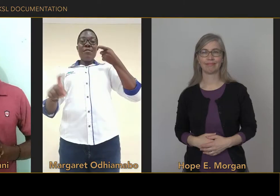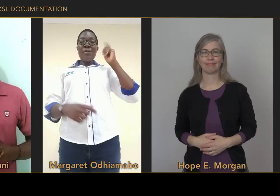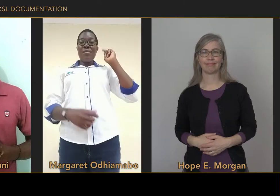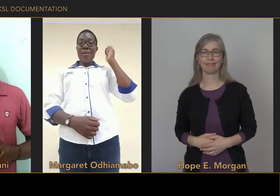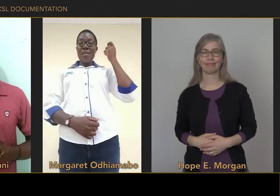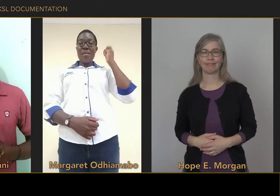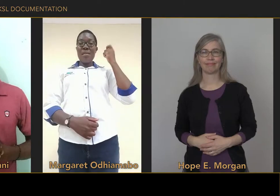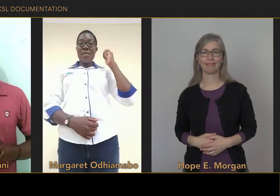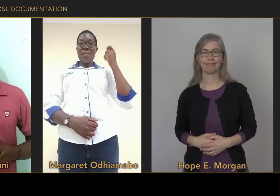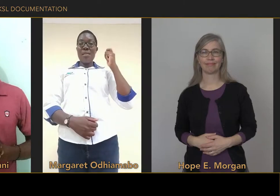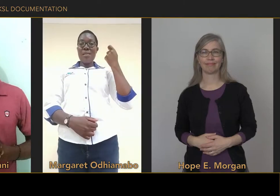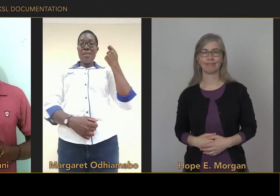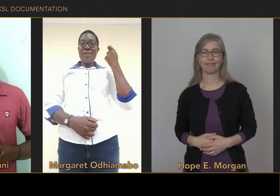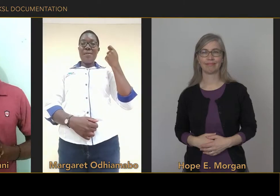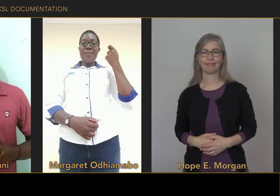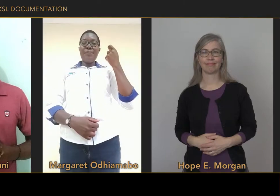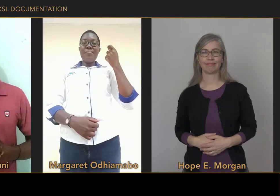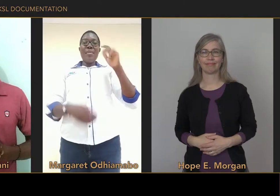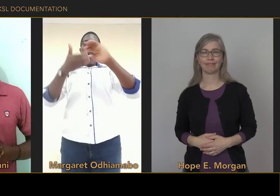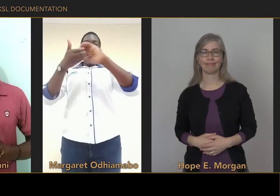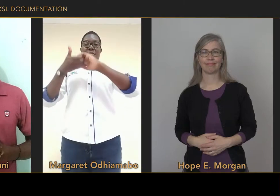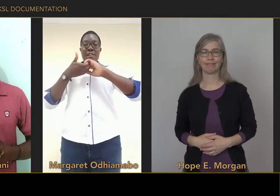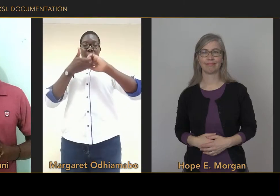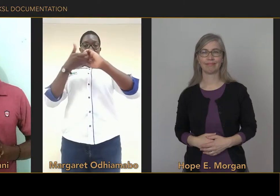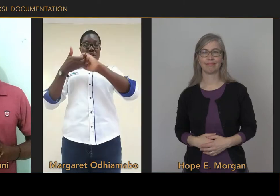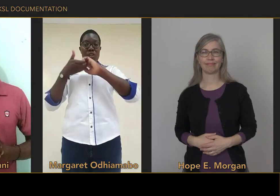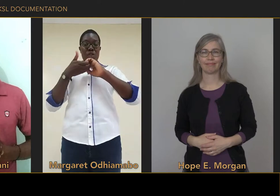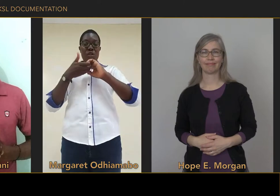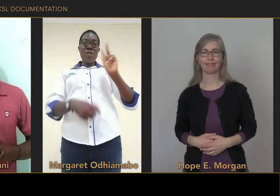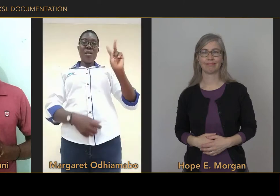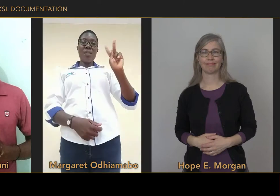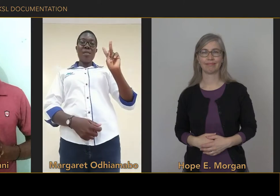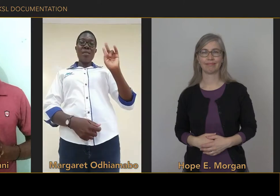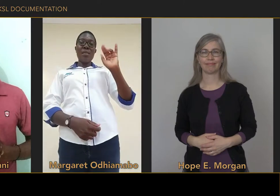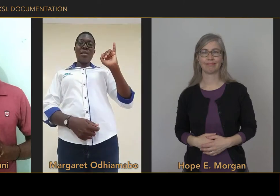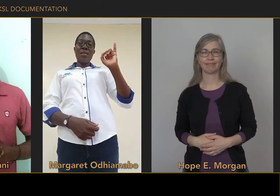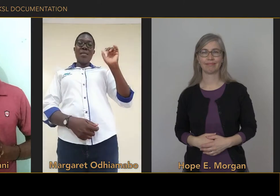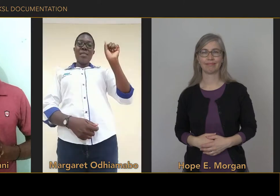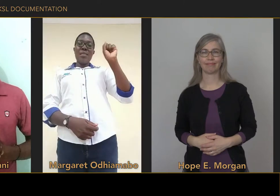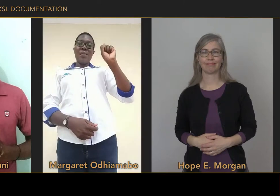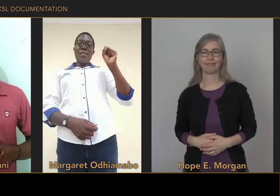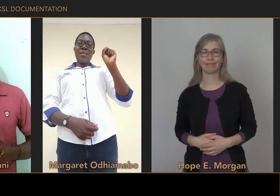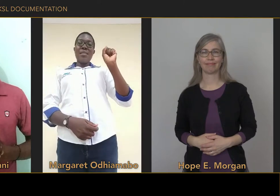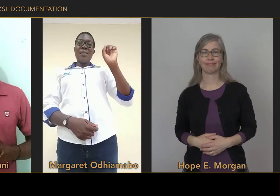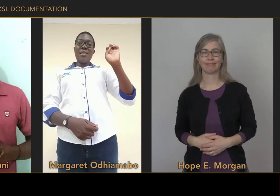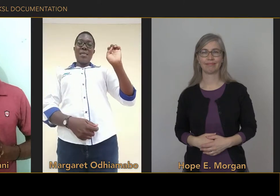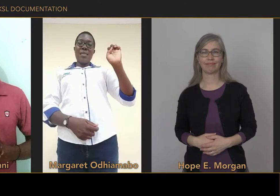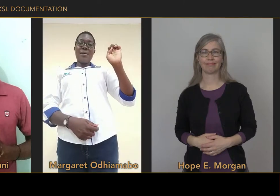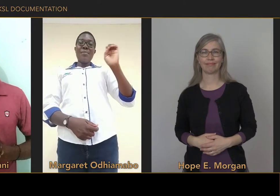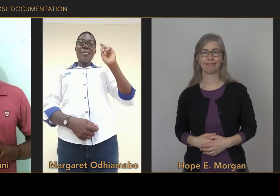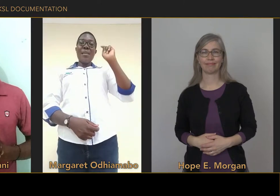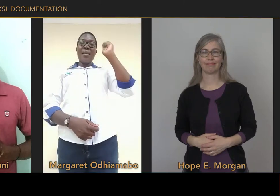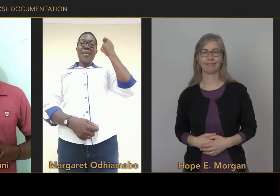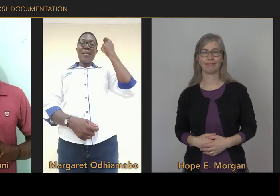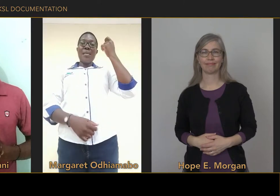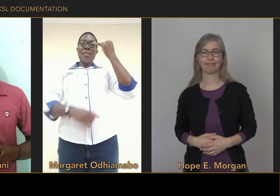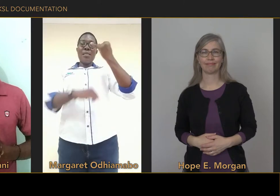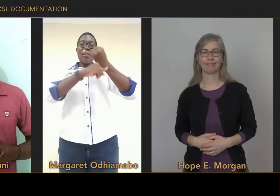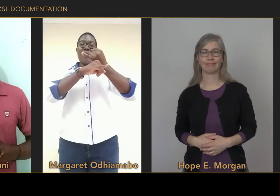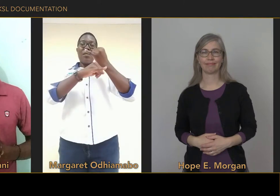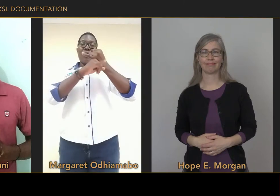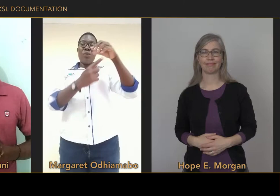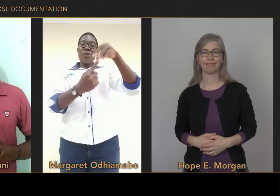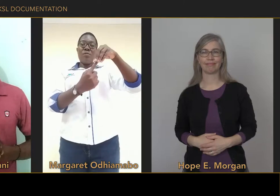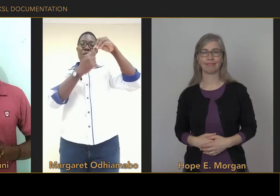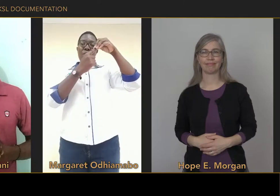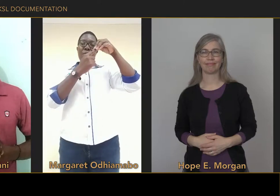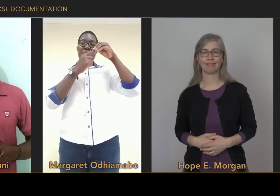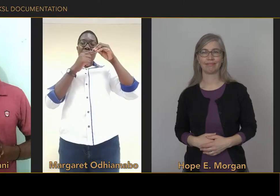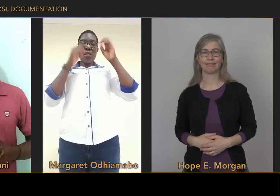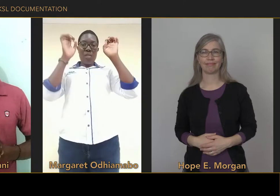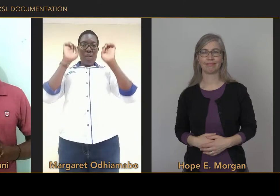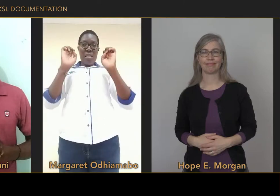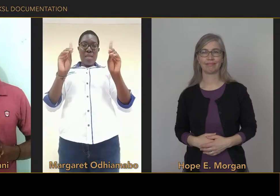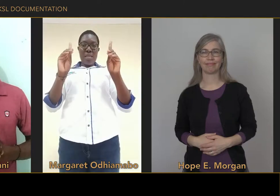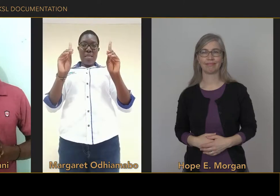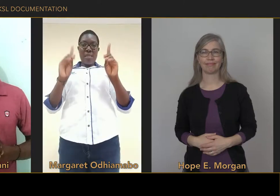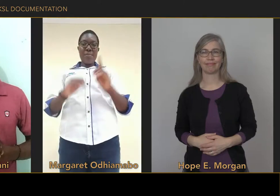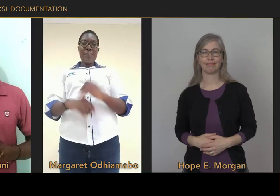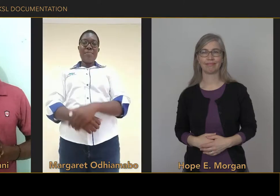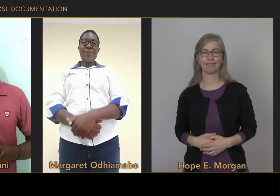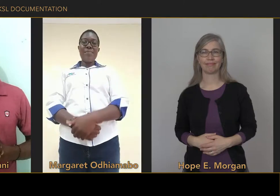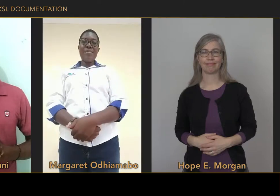I'm from Kenya and my affiliation is with K.I.S.E.; that is, the Kenya Institute of Special Education.